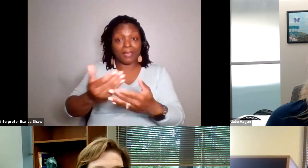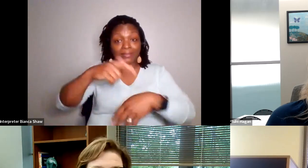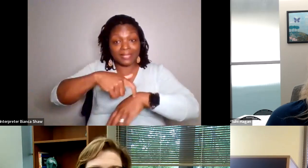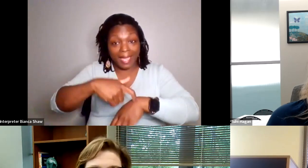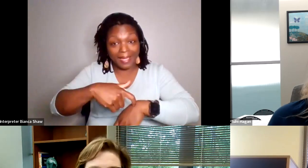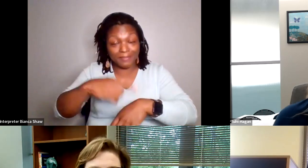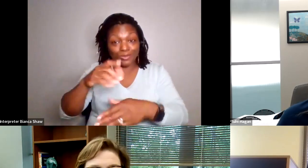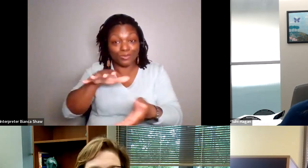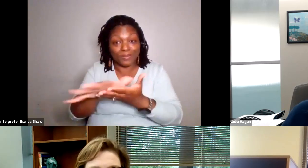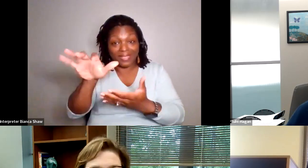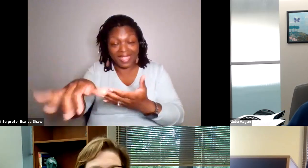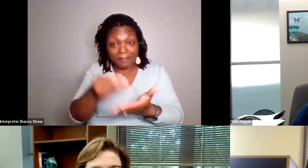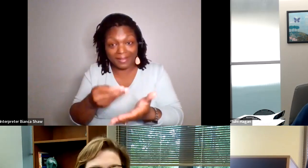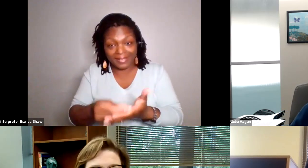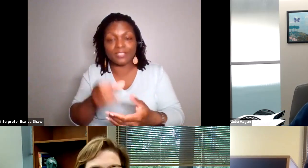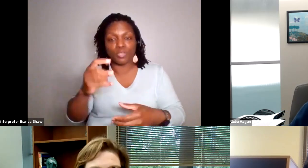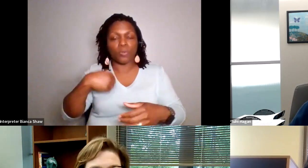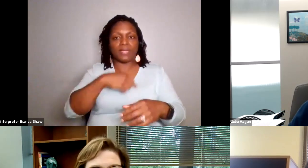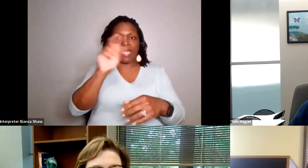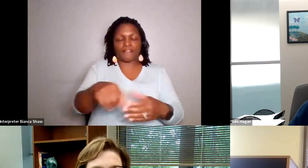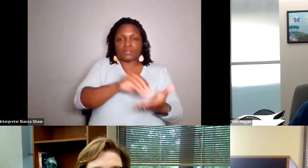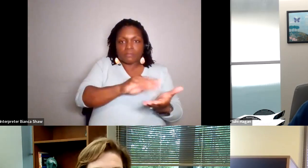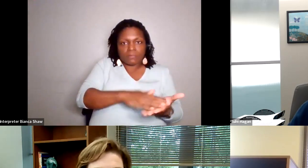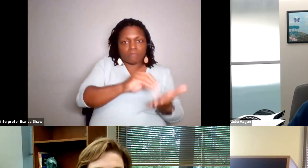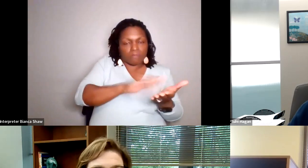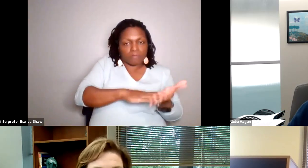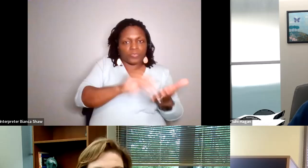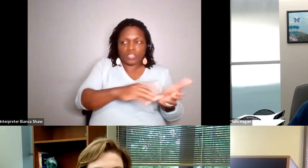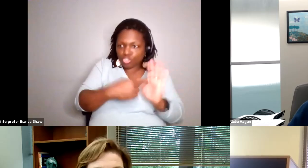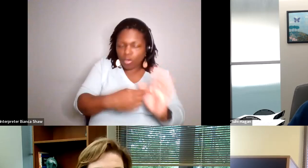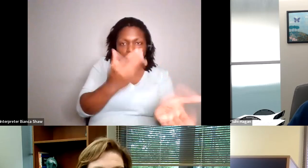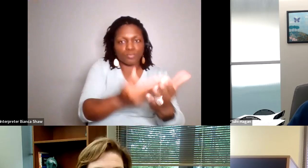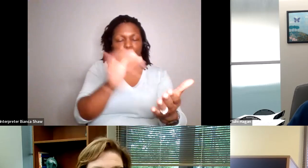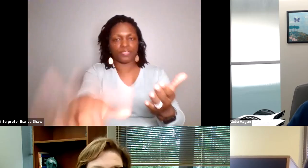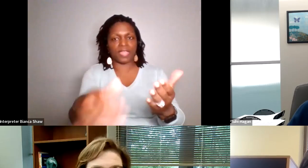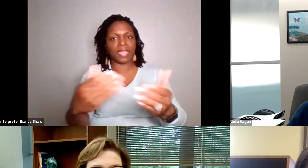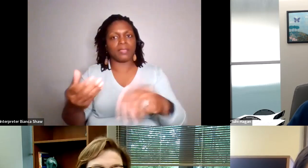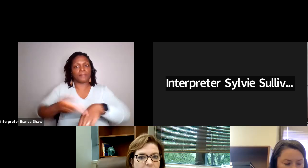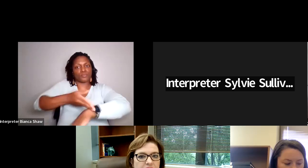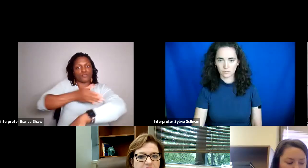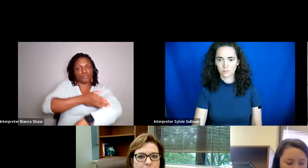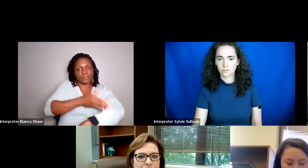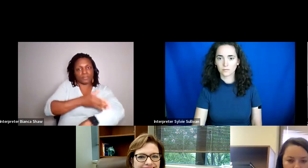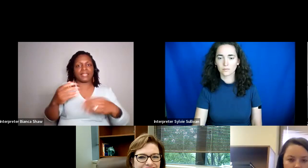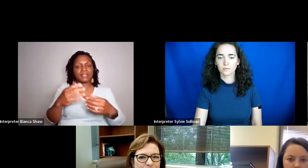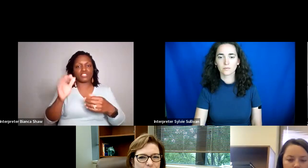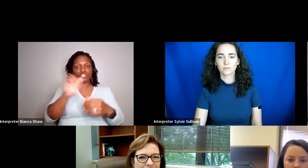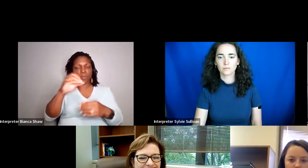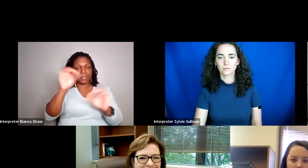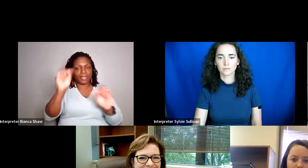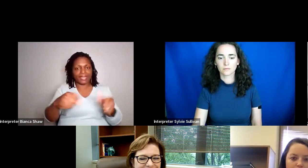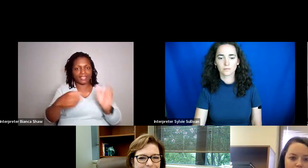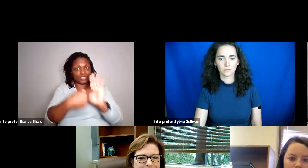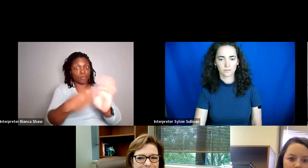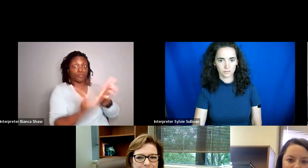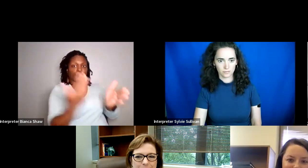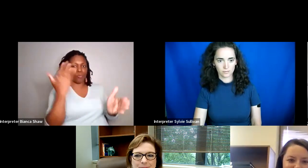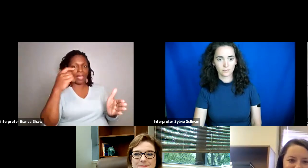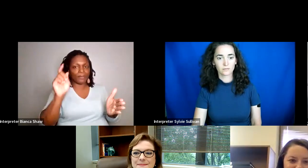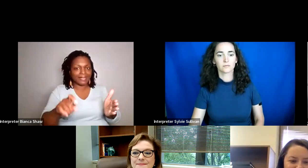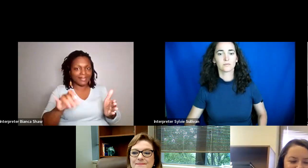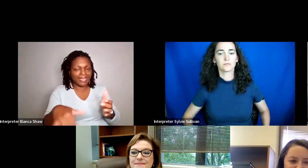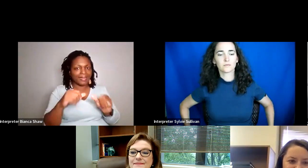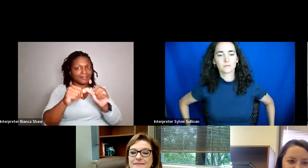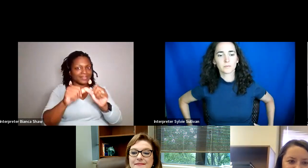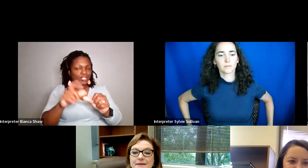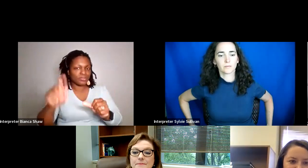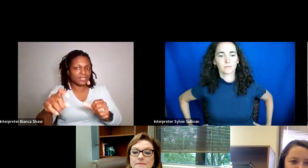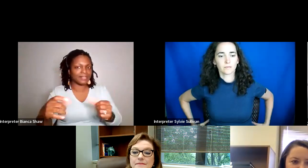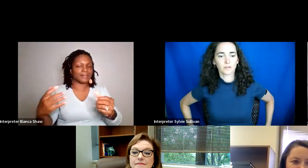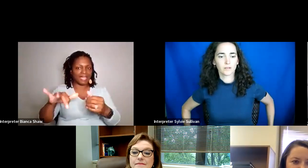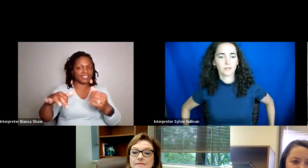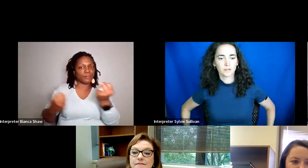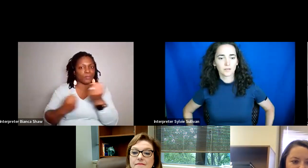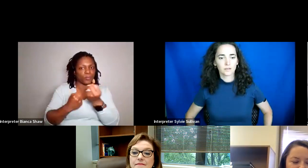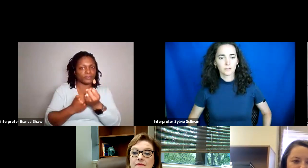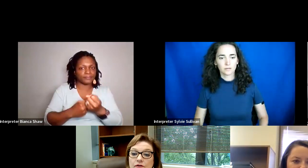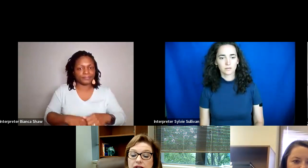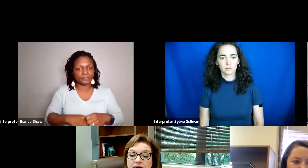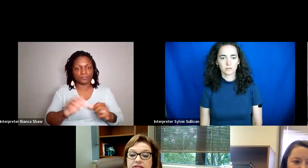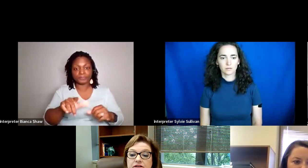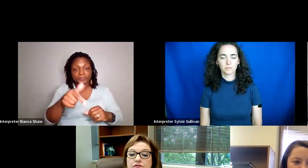So we hope to do really good things, and really document the improvement so that we can make a case for why we need to continue this. But we may need some legislative support in that case